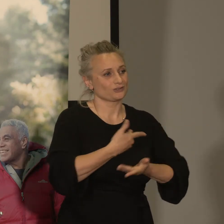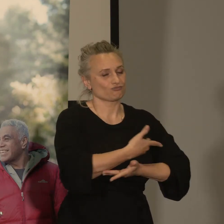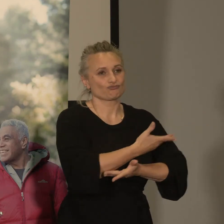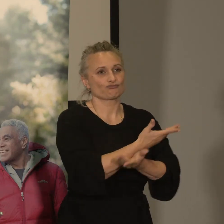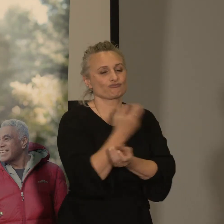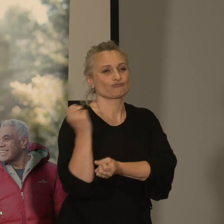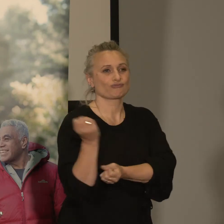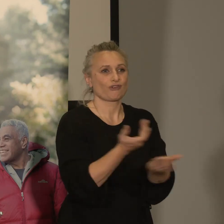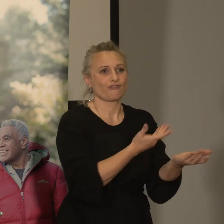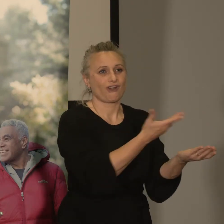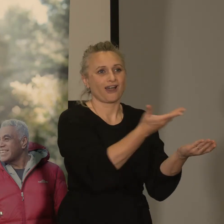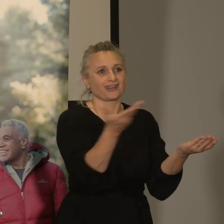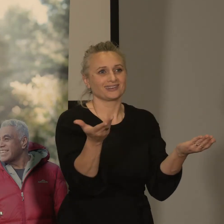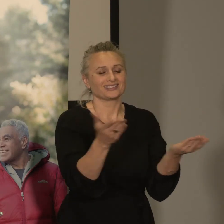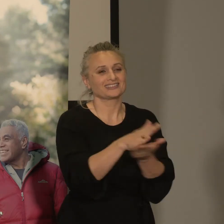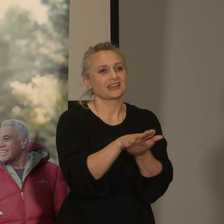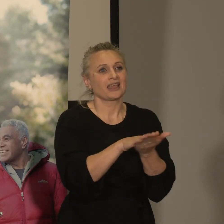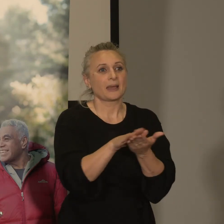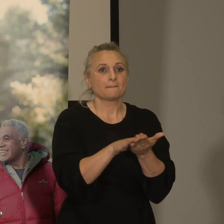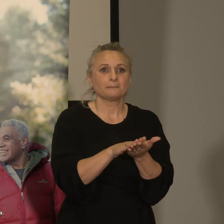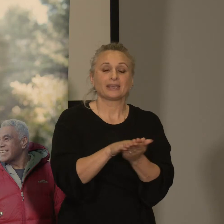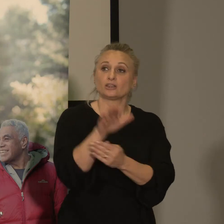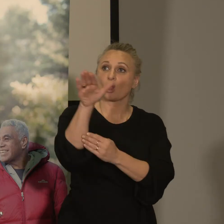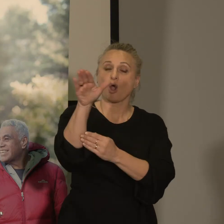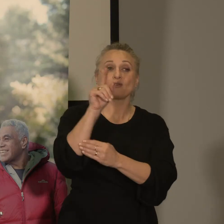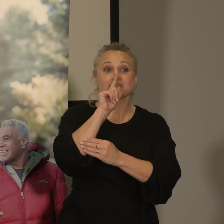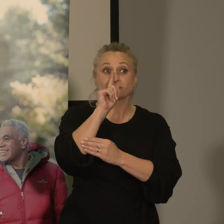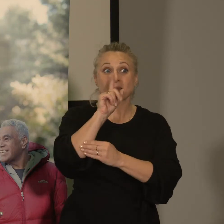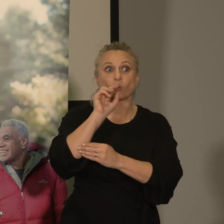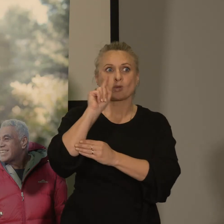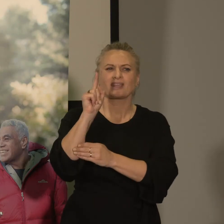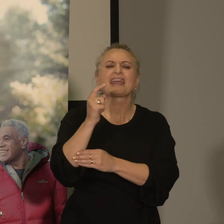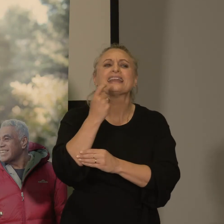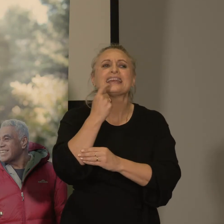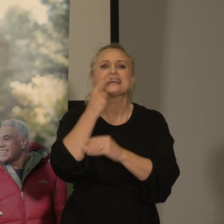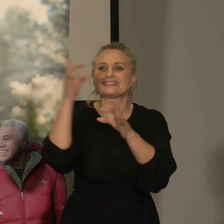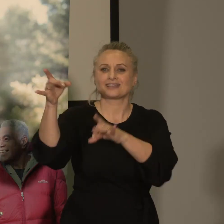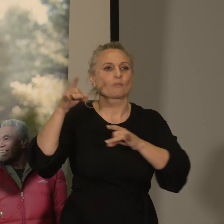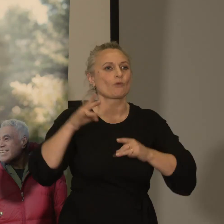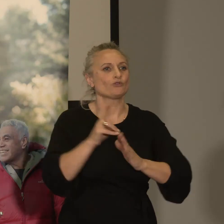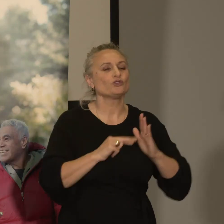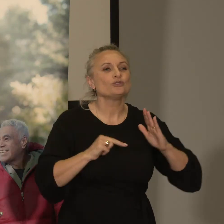acknowledge the tireless work of pharmacies and other health service providers. This includes making it easy for health workers to move to New Zealand to help address some